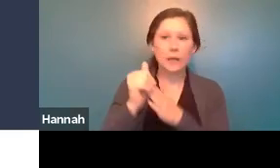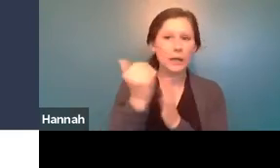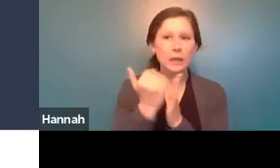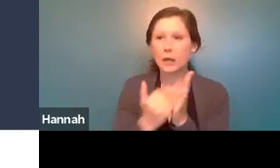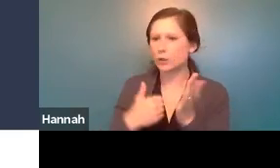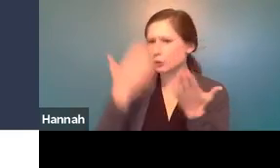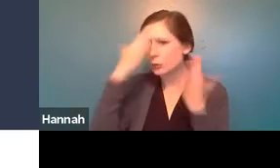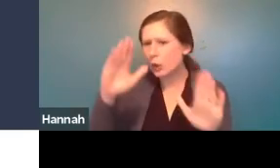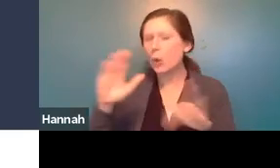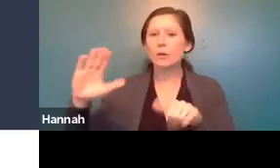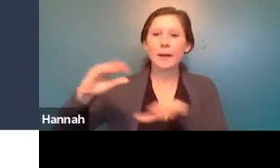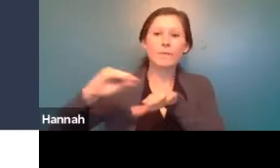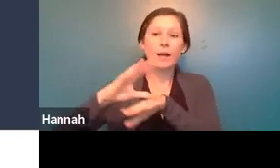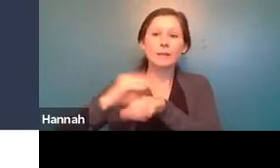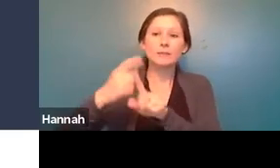advice will be from scientists and experts,